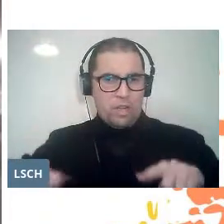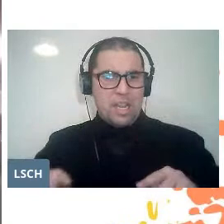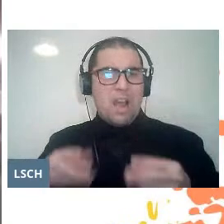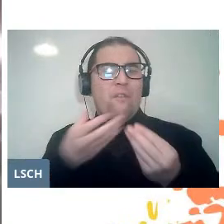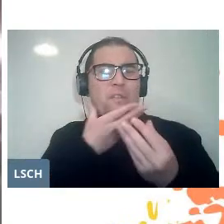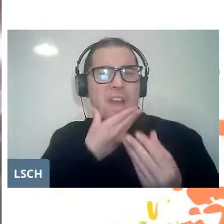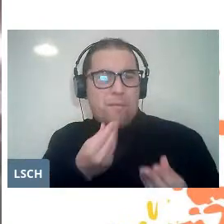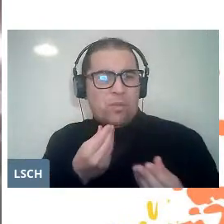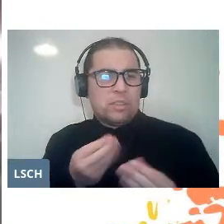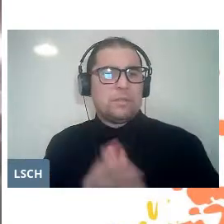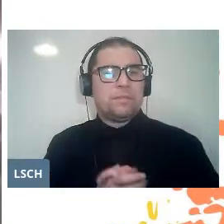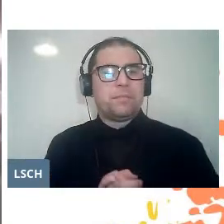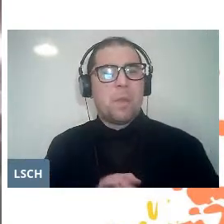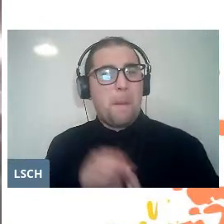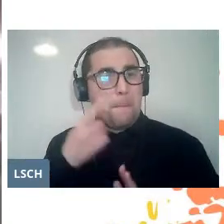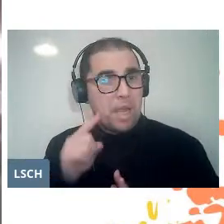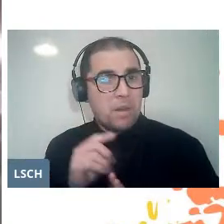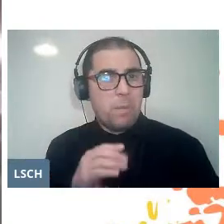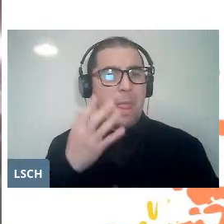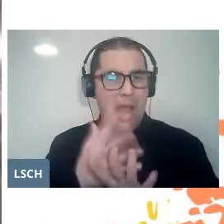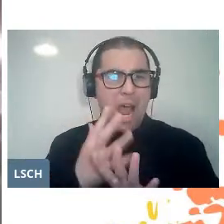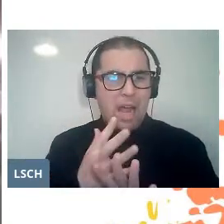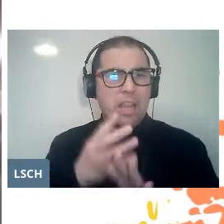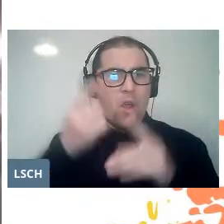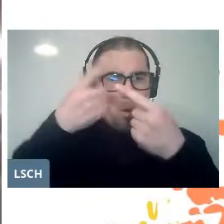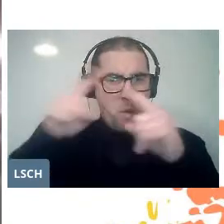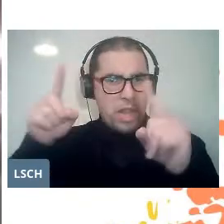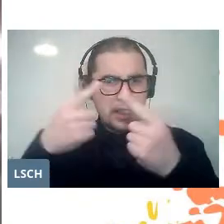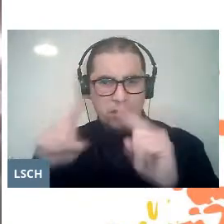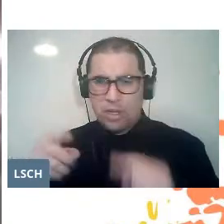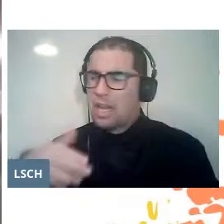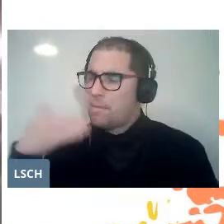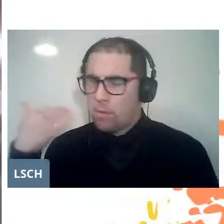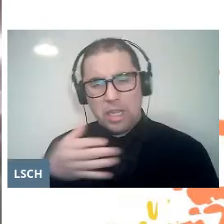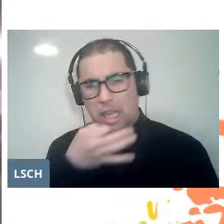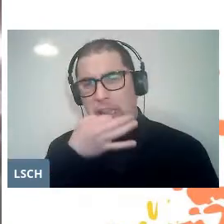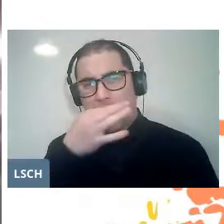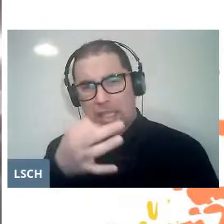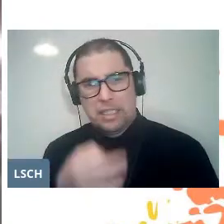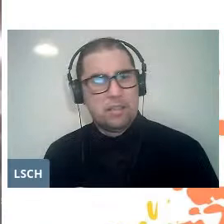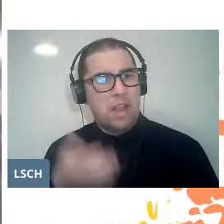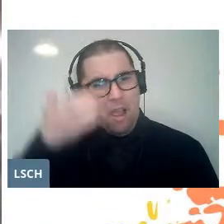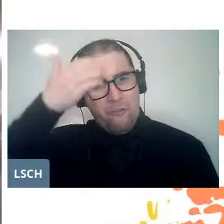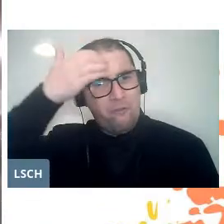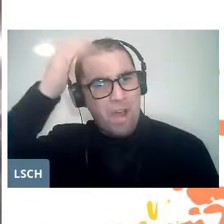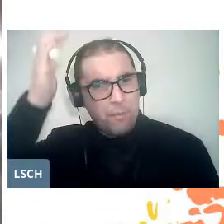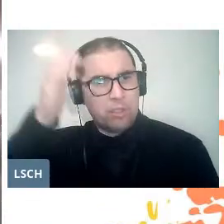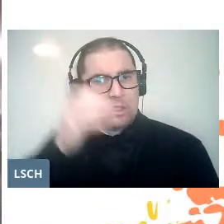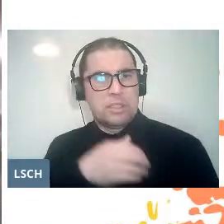However, there is a piece that I cannot fail to mention, the famous fantastic symphony